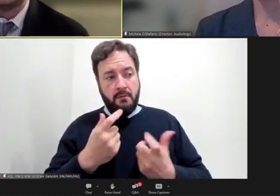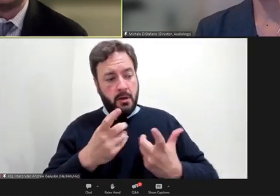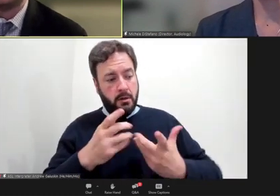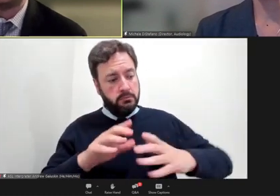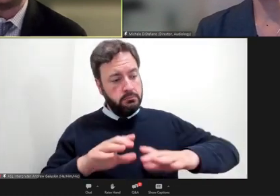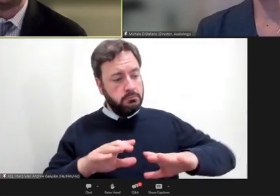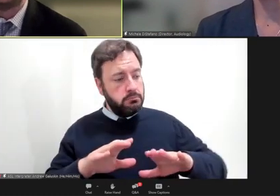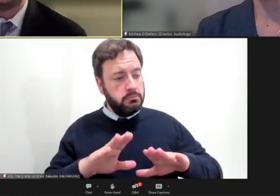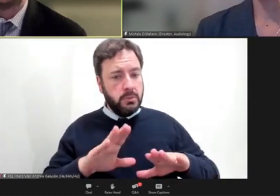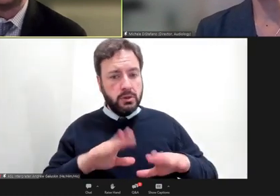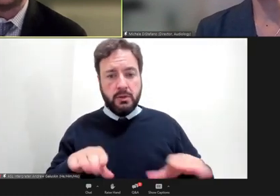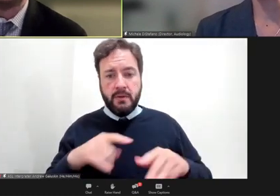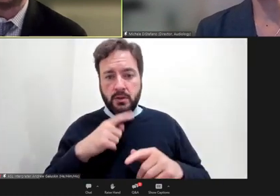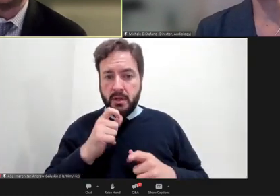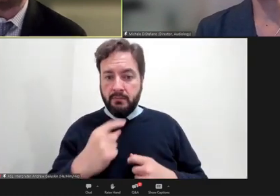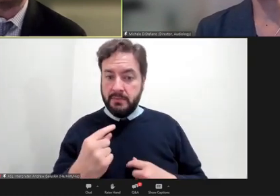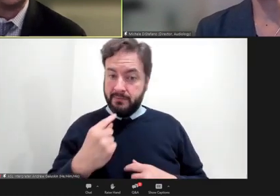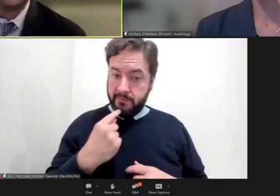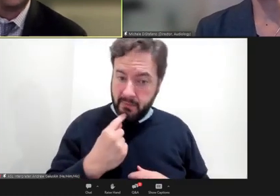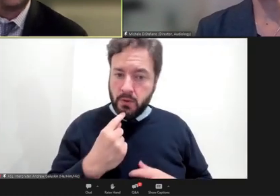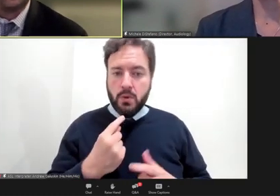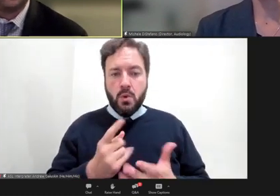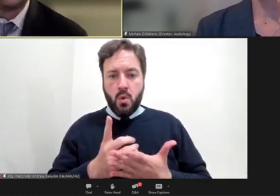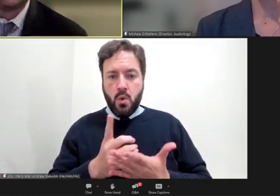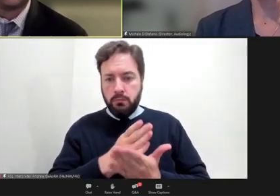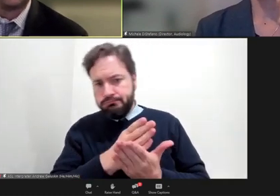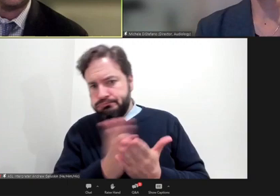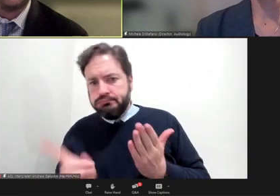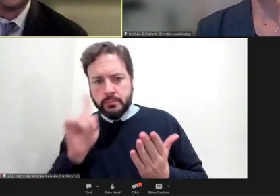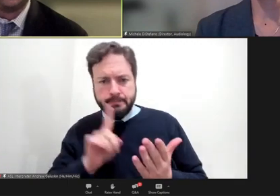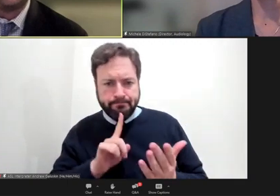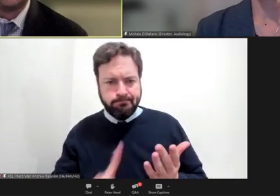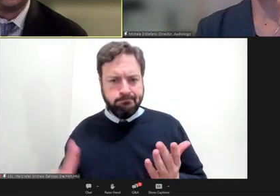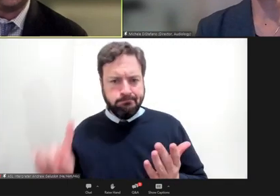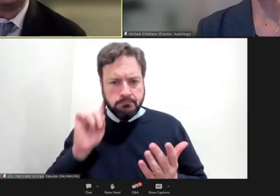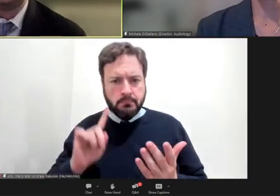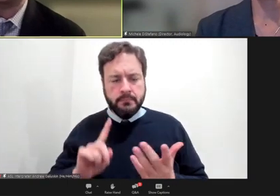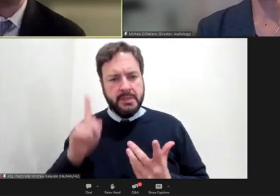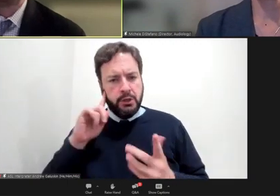severe to profound hearing loss but they have some degree of hearing loss, knowing the gene,